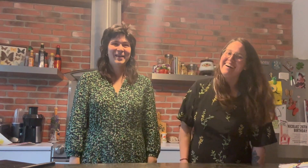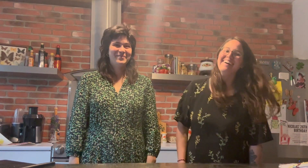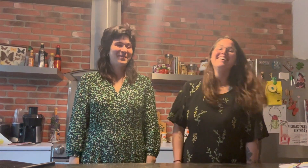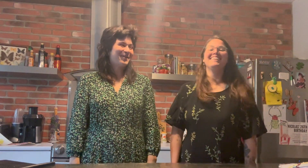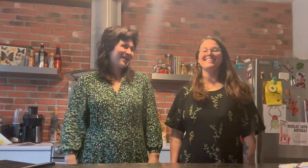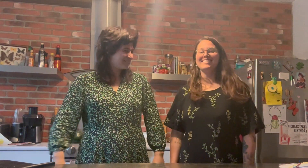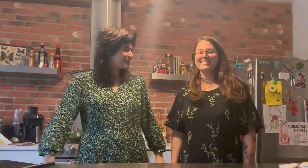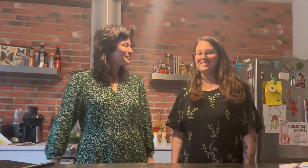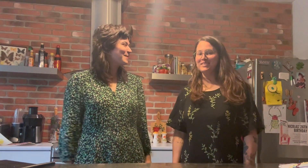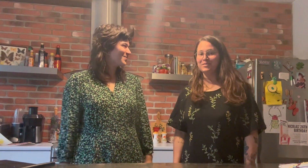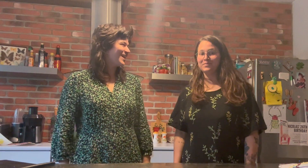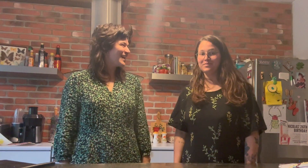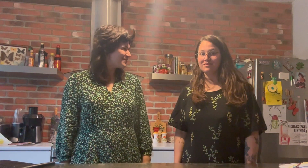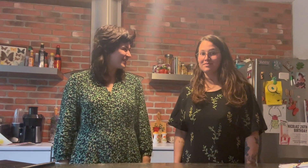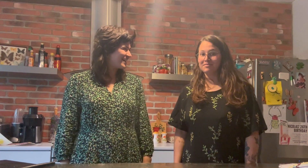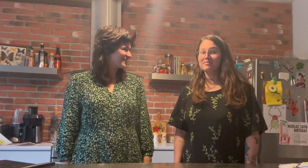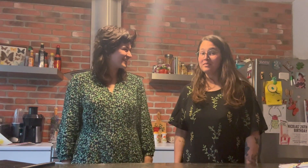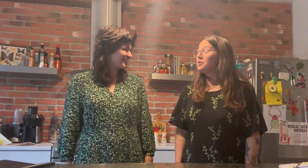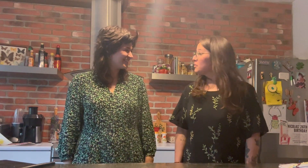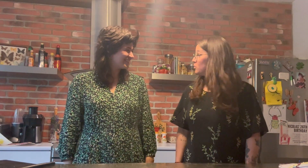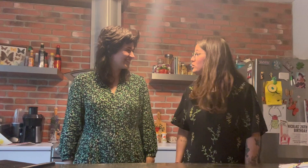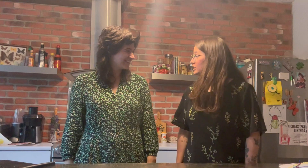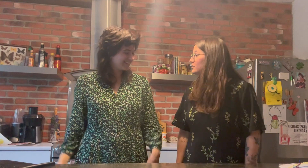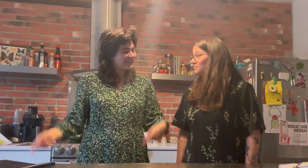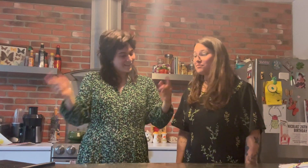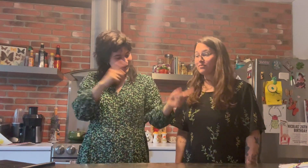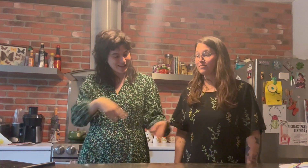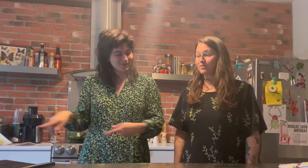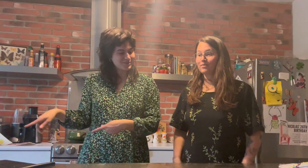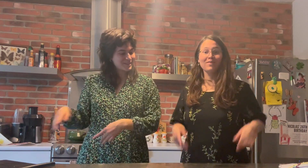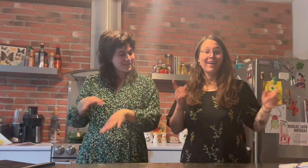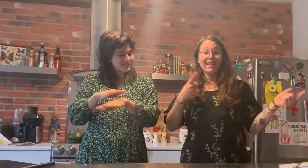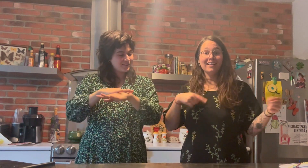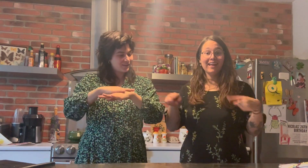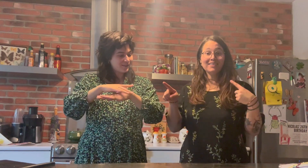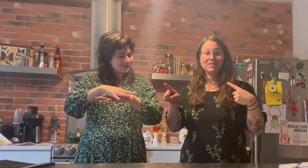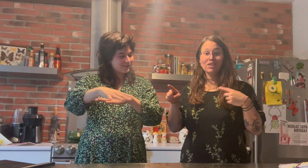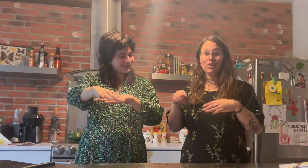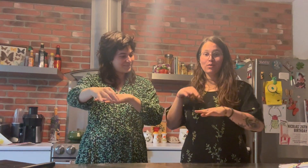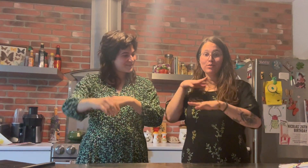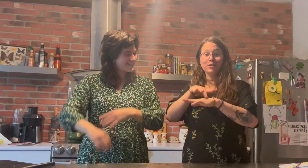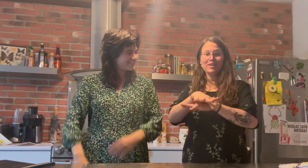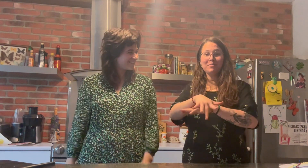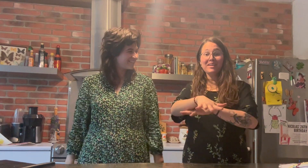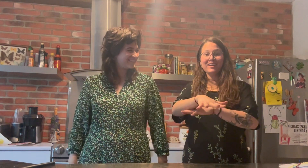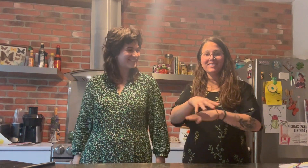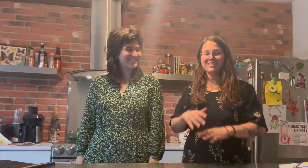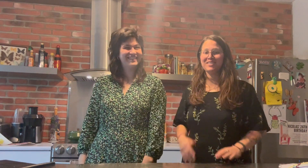Bon ben moi je suis prête pour aller à la plage. Moi aussi. Allons-y. Let's go to the beach.